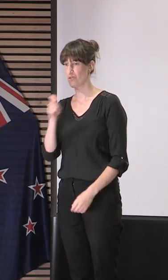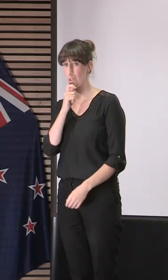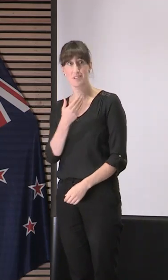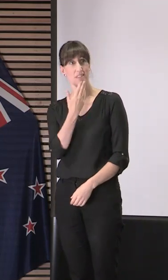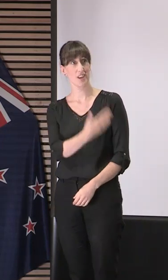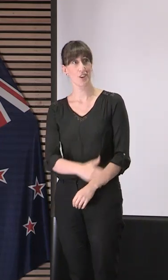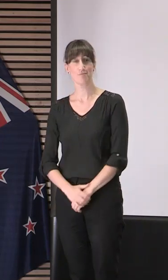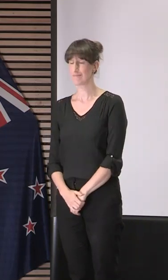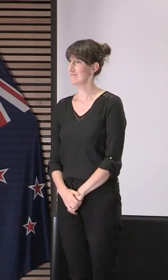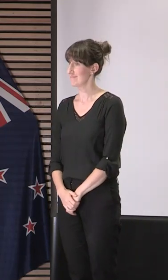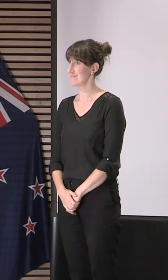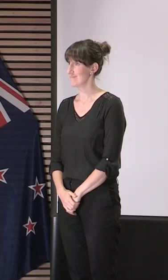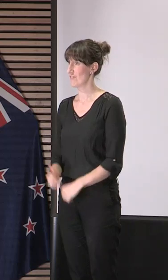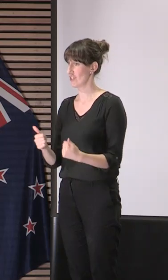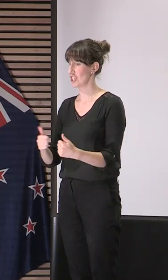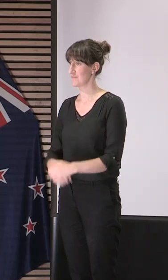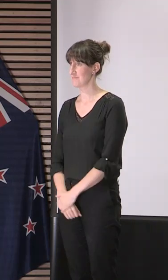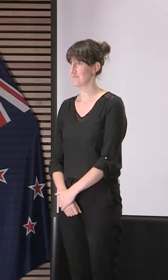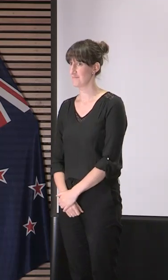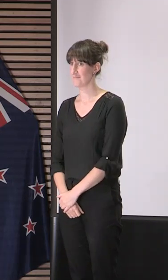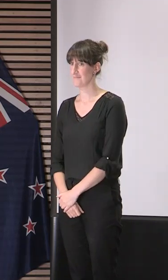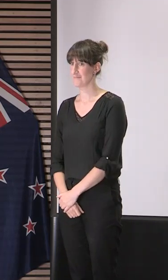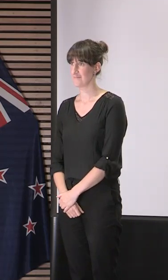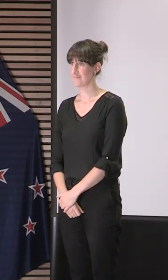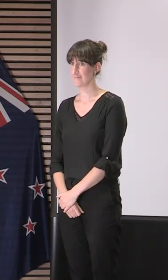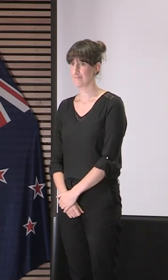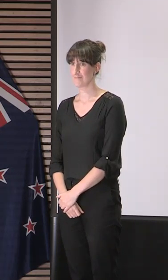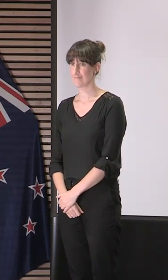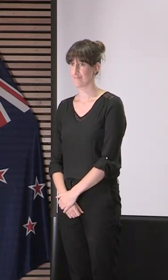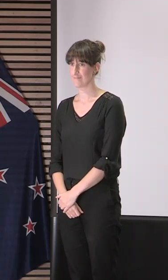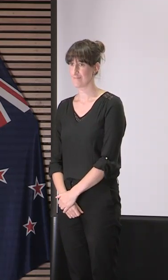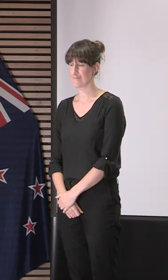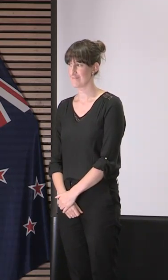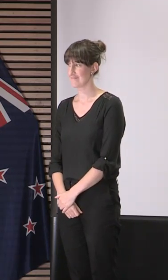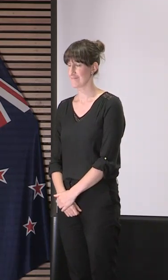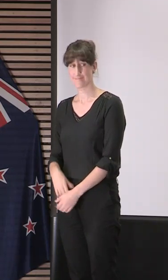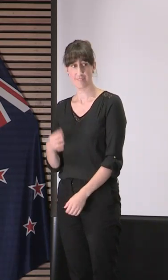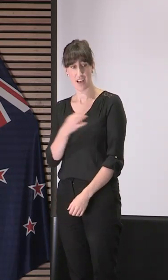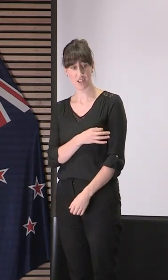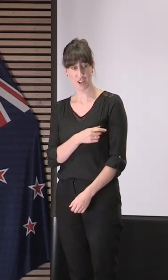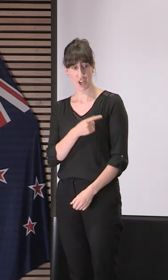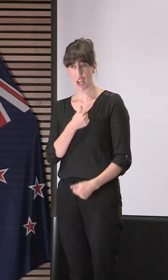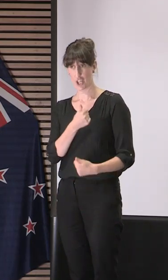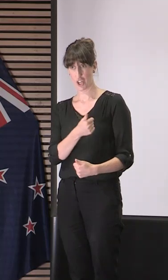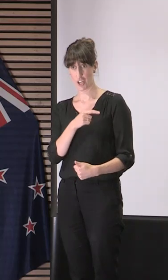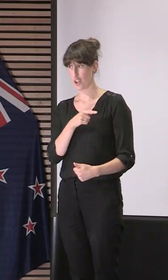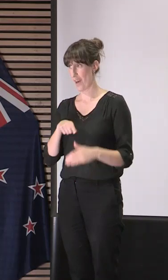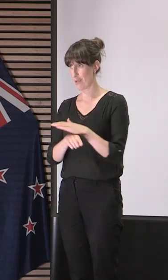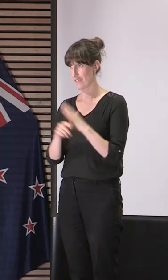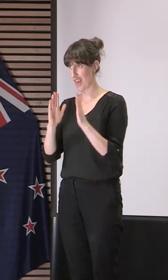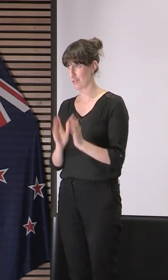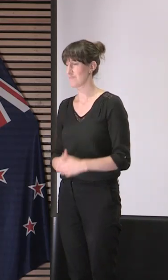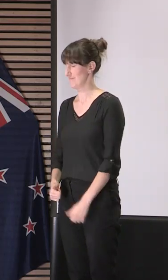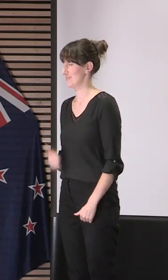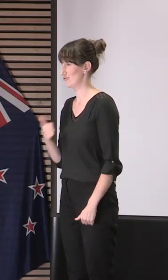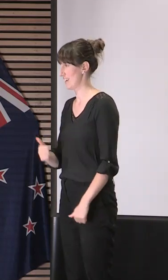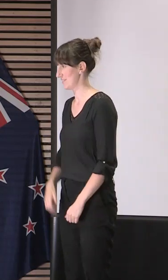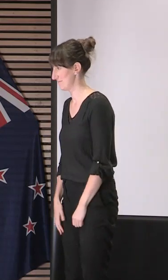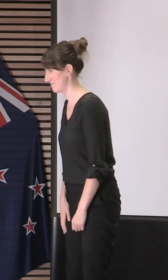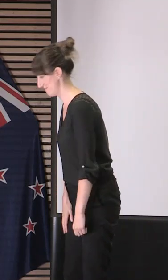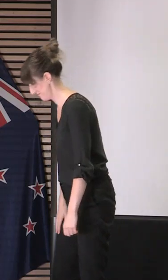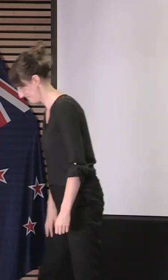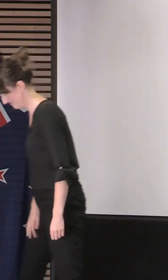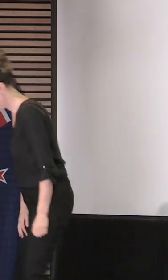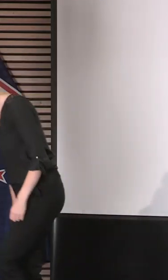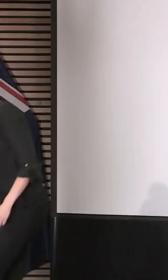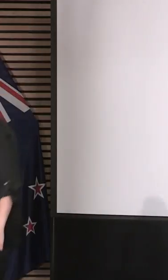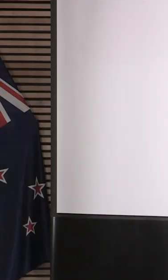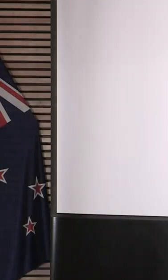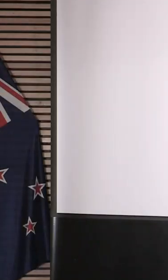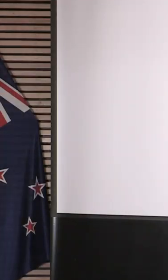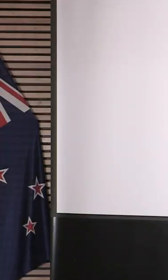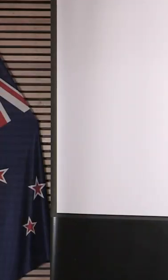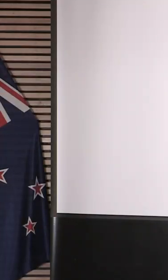of those packs. Very good.